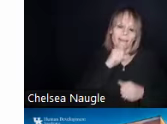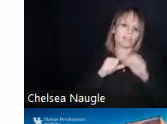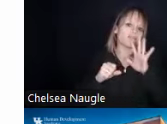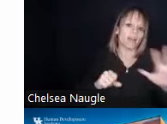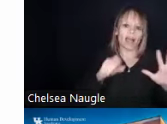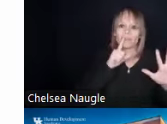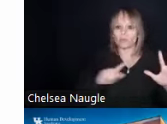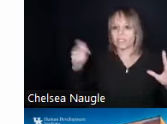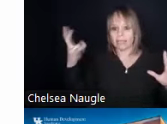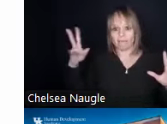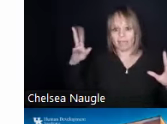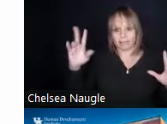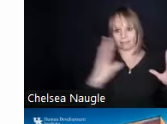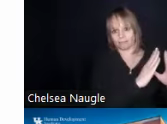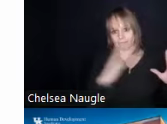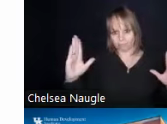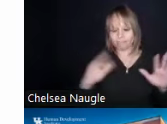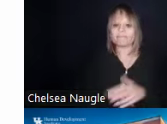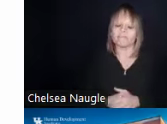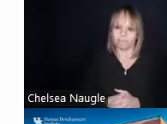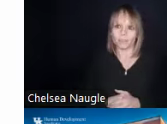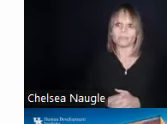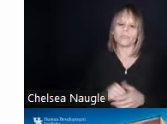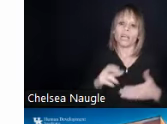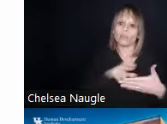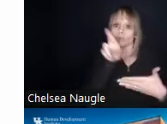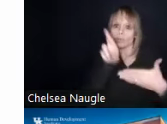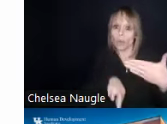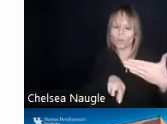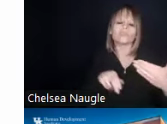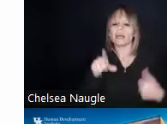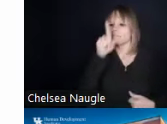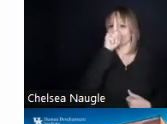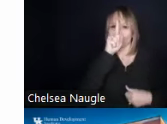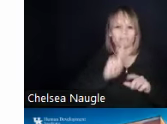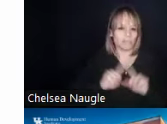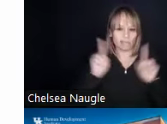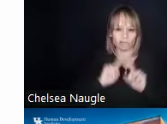the results that I'm going to show you here, I'm not going to really talk about differences based upon just age or sex.